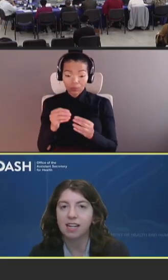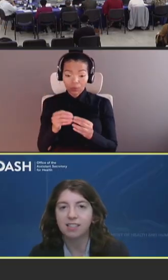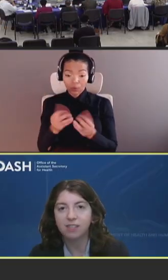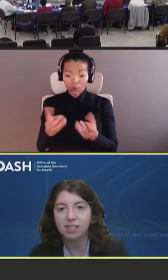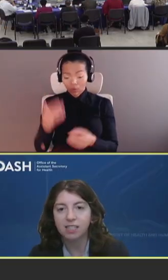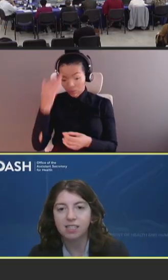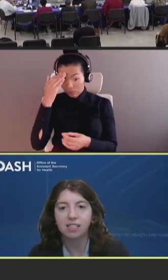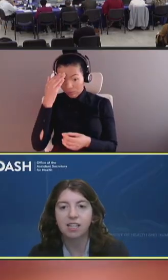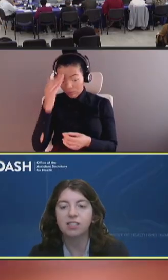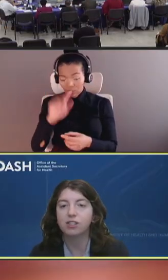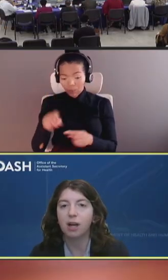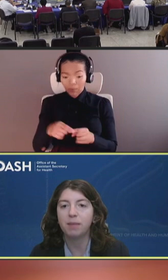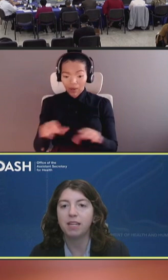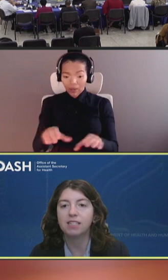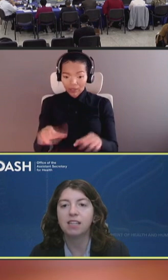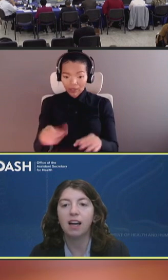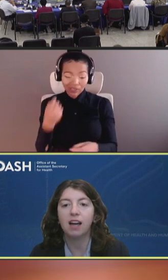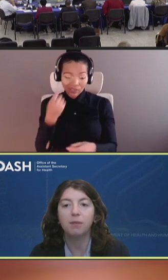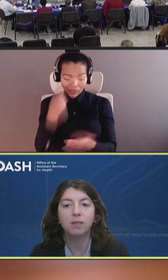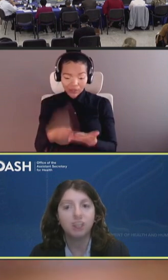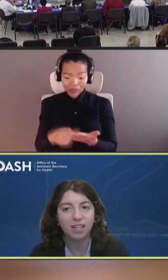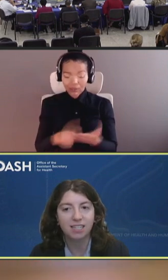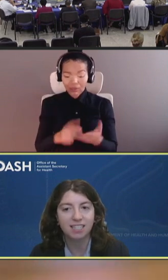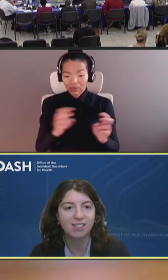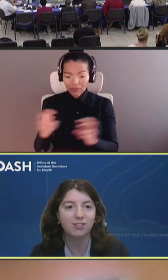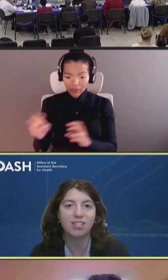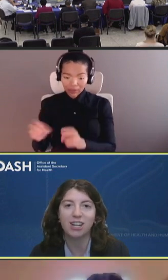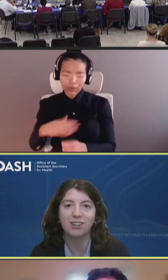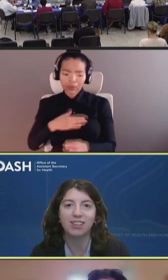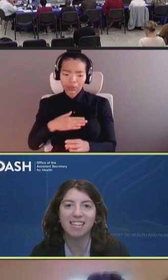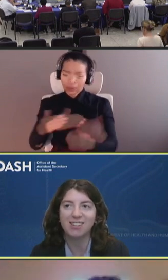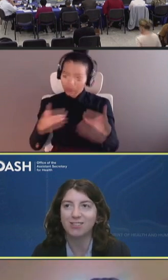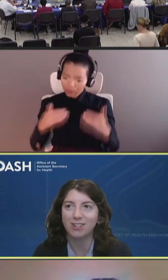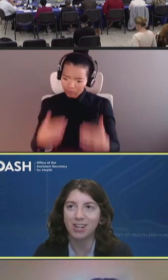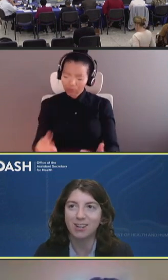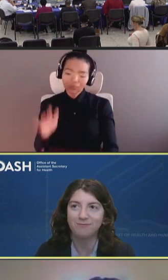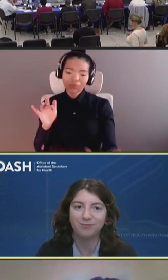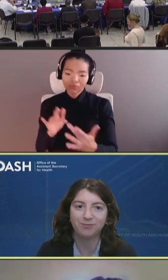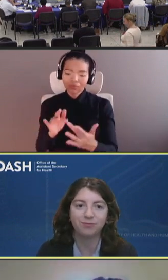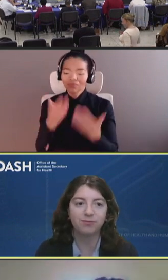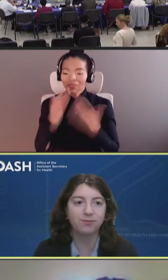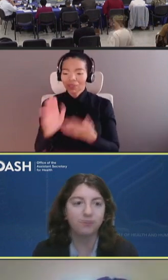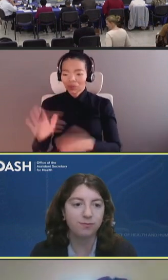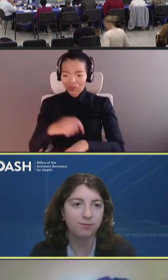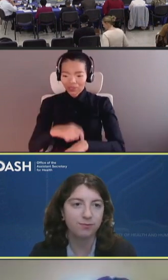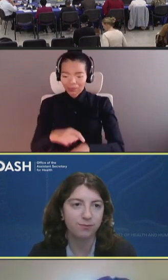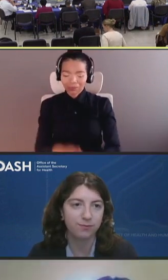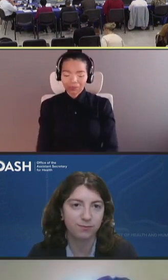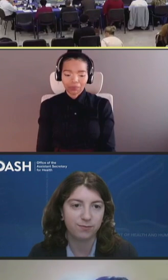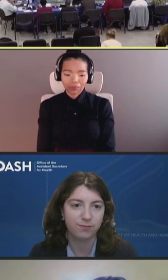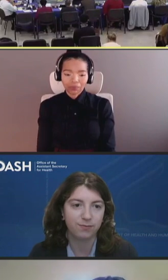activities I discussed or topics, please don't hesitate to reach out. Thank you for your time. Robert Hopkins: Thank you very much,